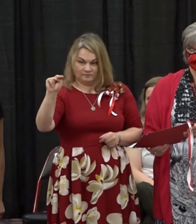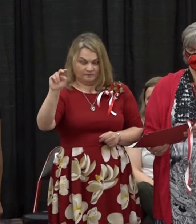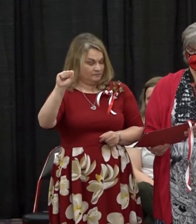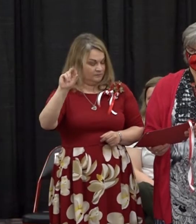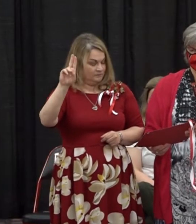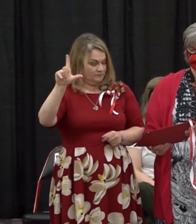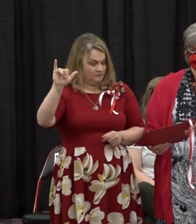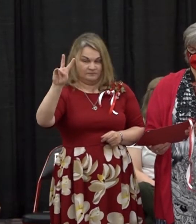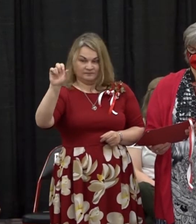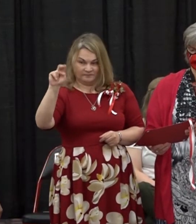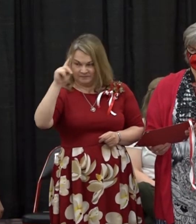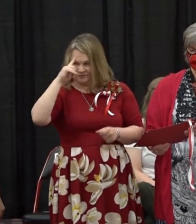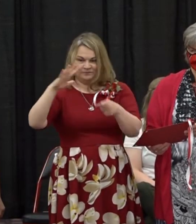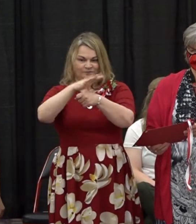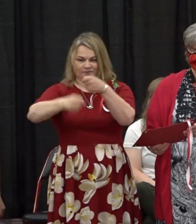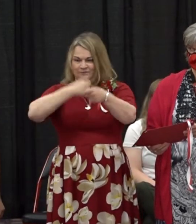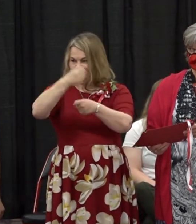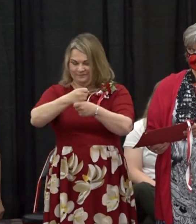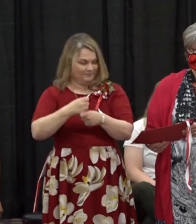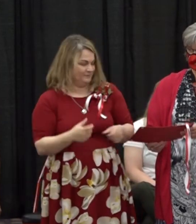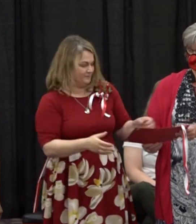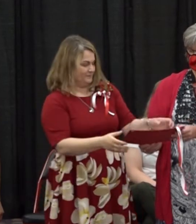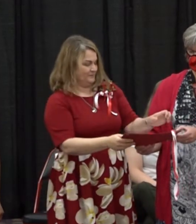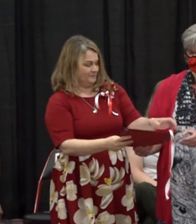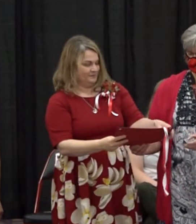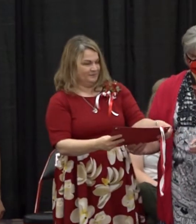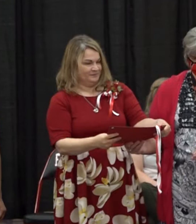Donovan Sullivan for the entire year.